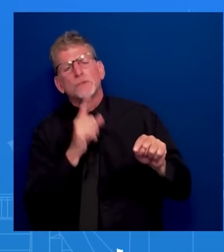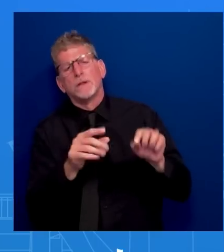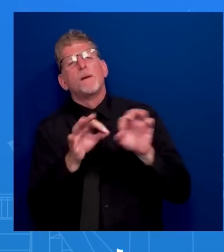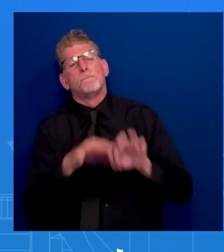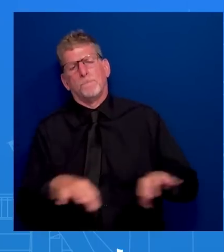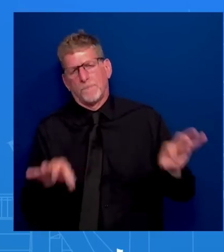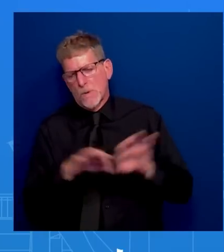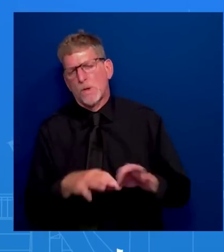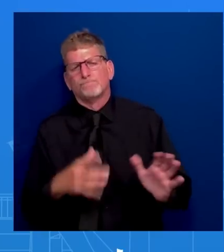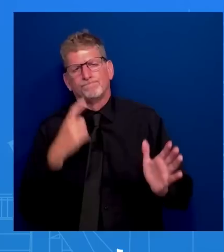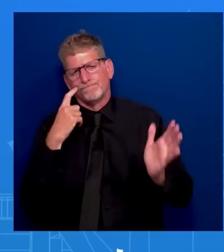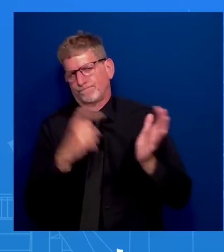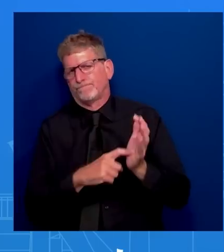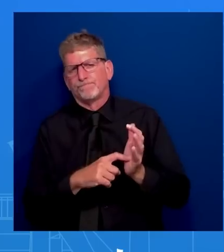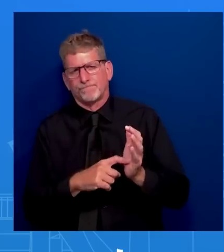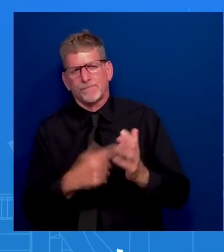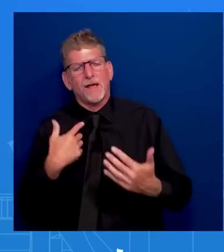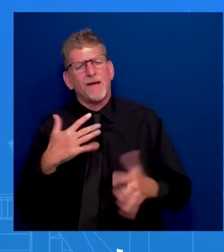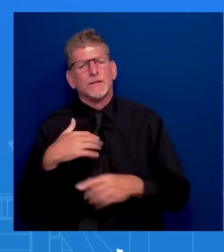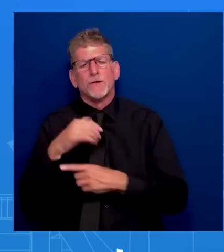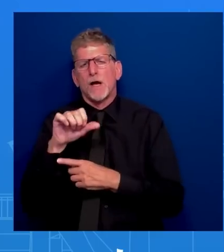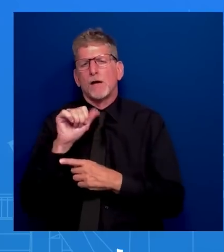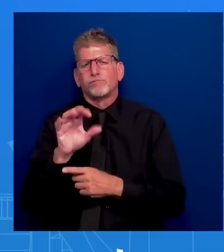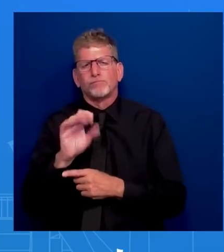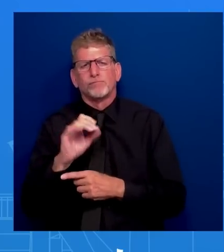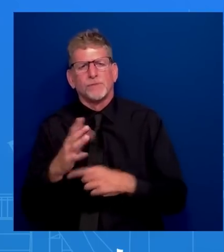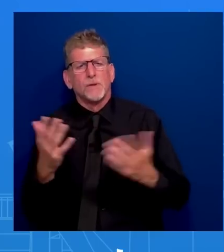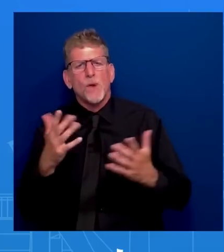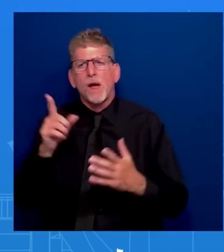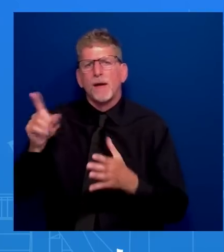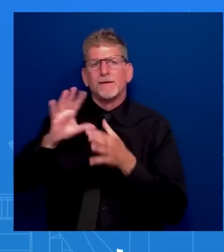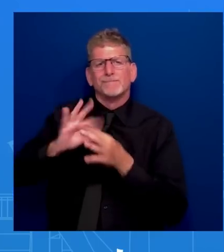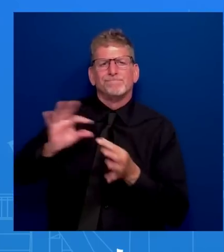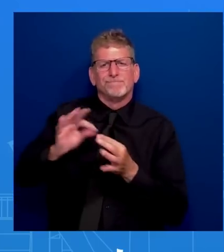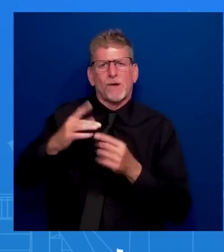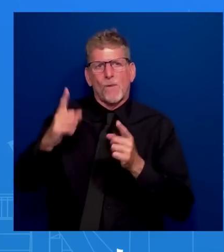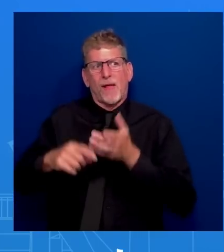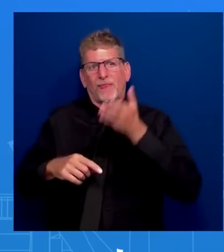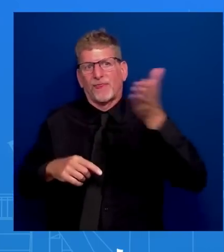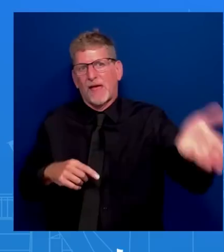So we want to make sure we're reinvigorating and modernizing U.S. partnerships across the continent;